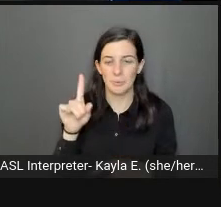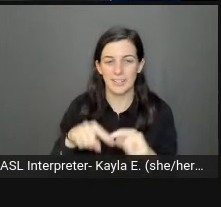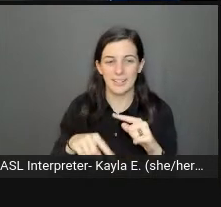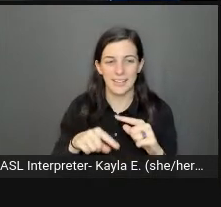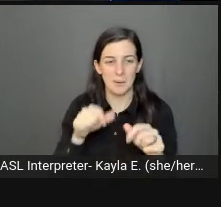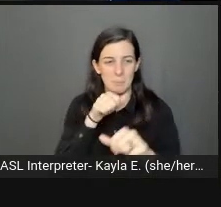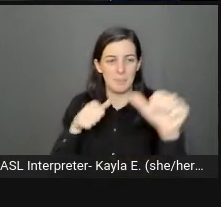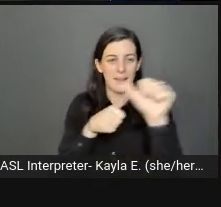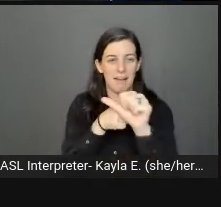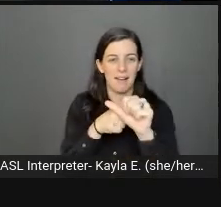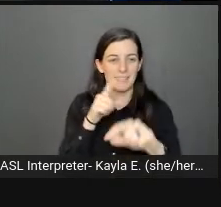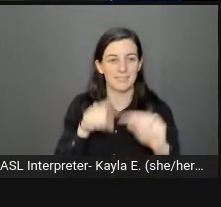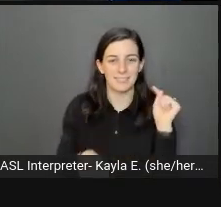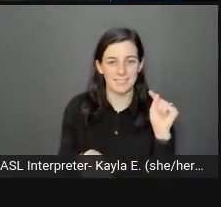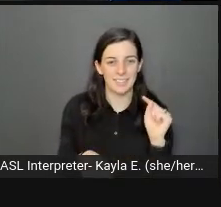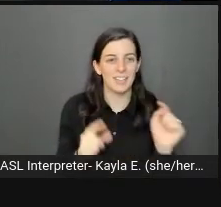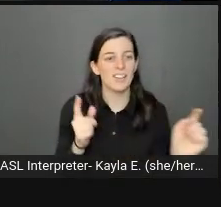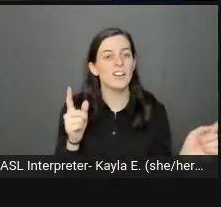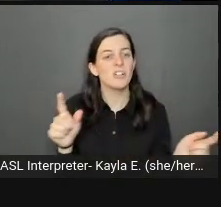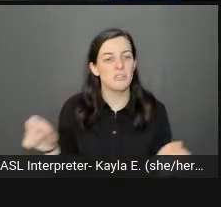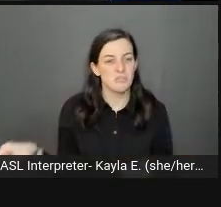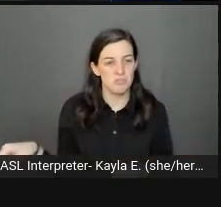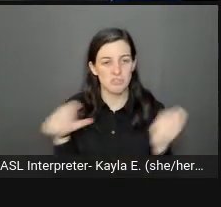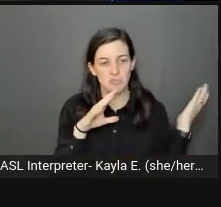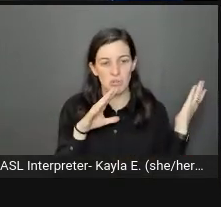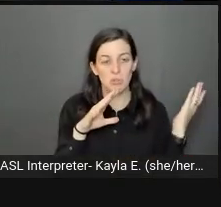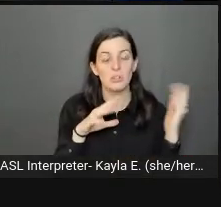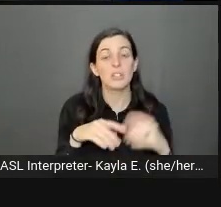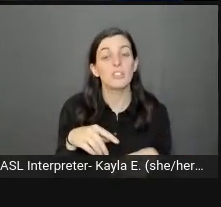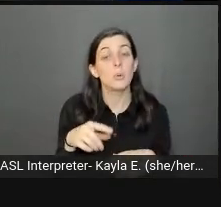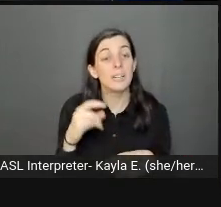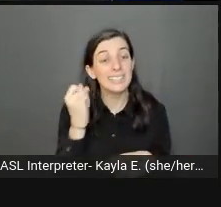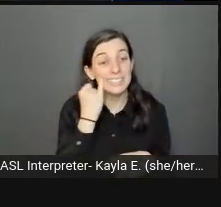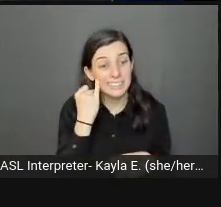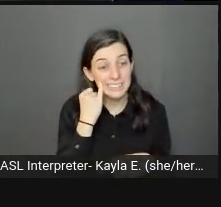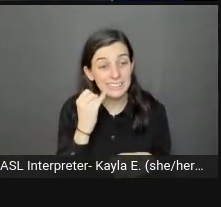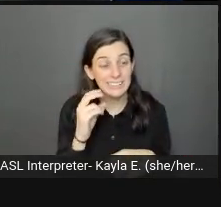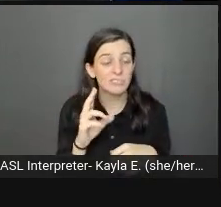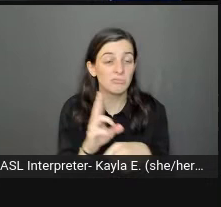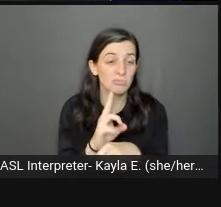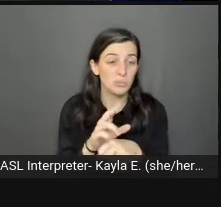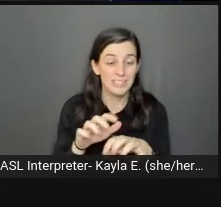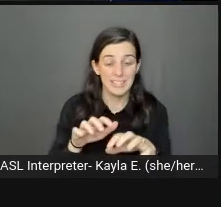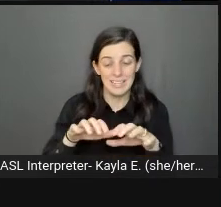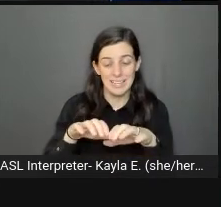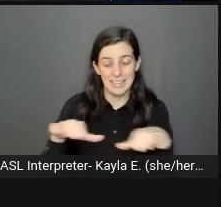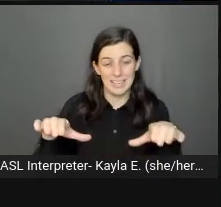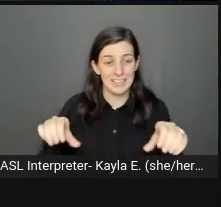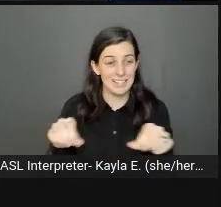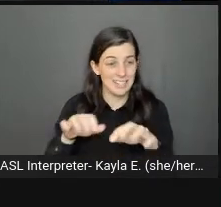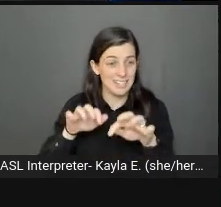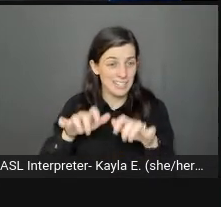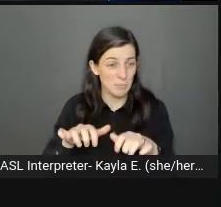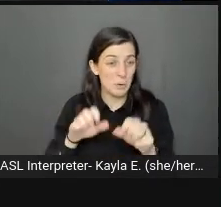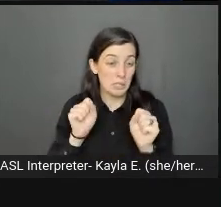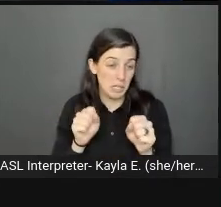Let's get rid of that. It does listen out for this gate key. Some keyboard accessibility is coded for, but just not letting you get